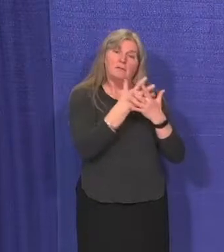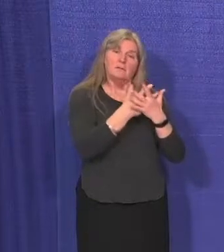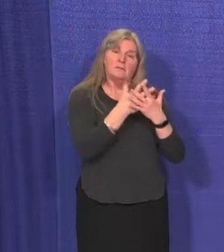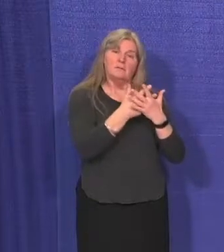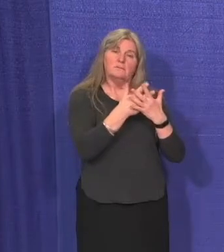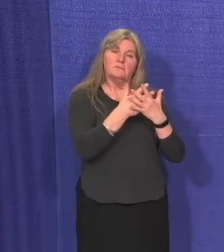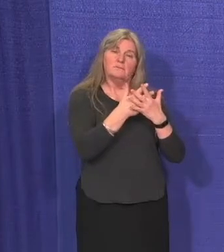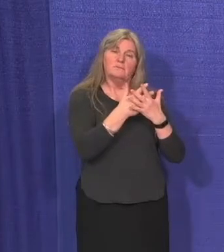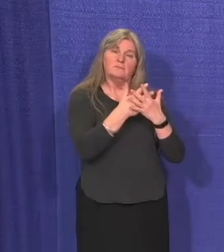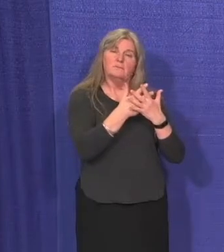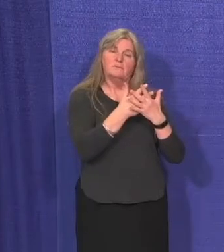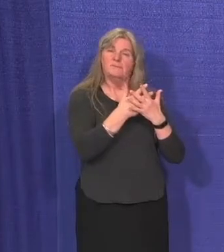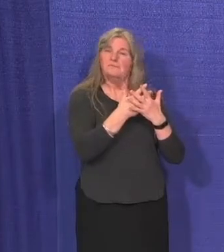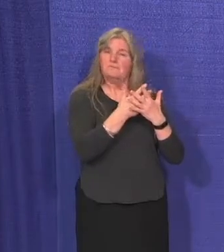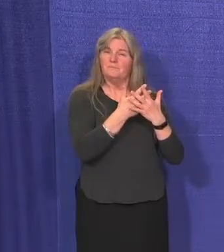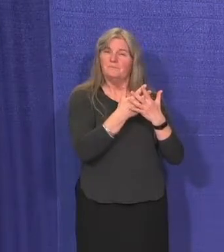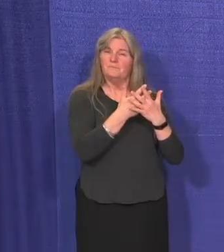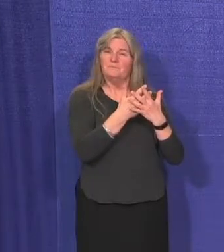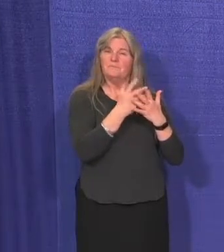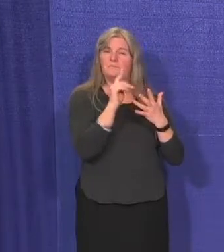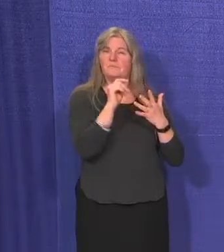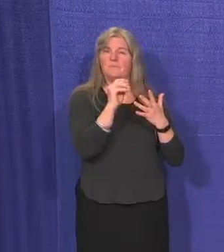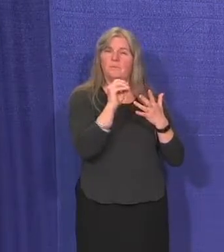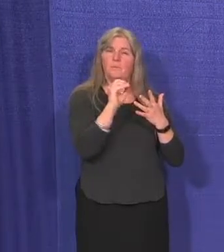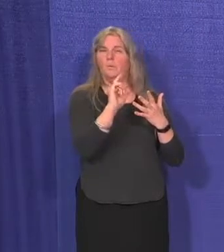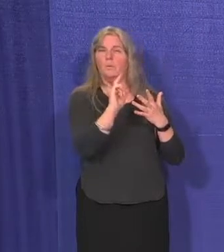people going out and we are